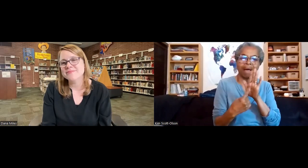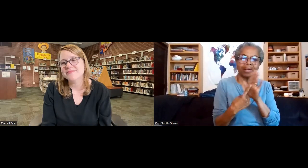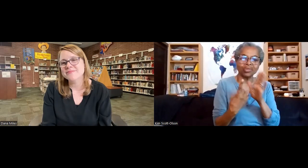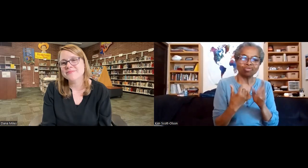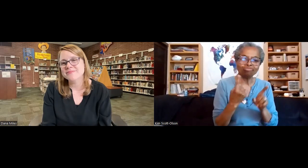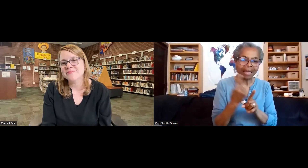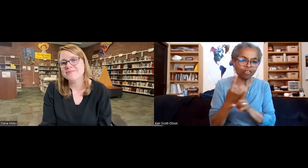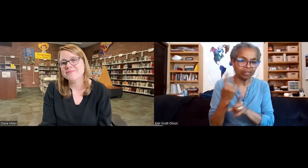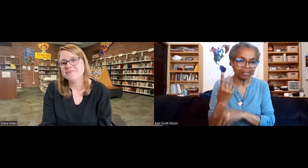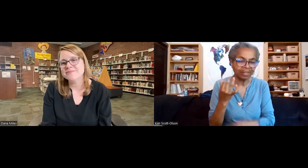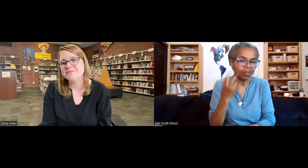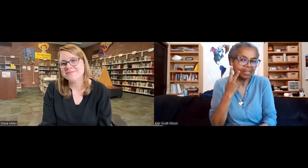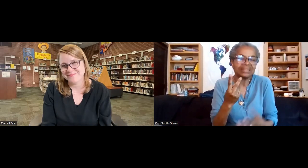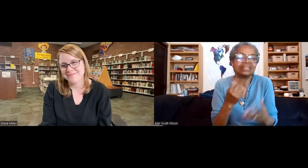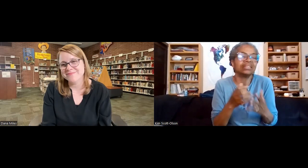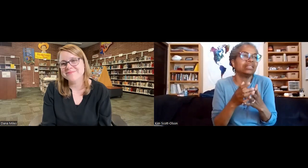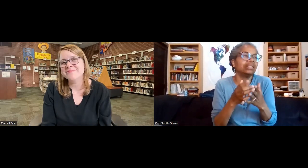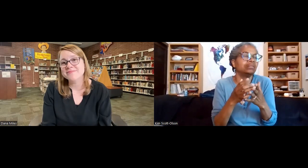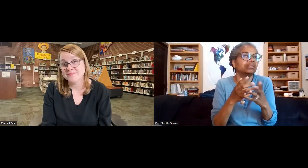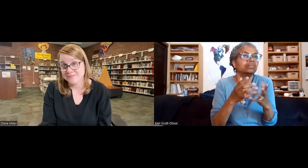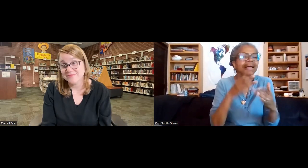They should be able to see role models regularly,